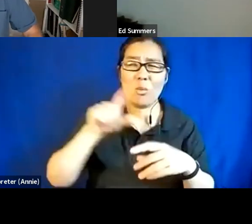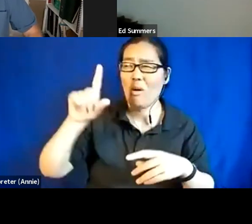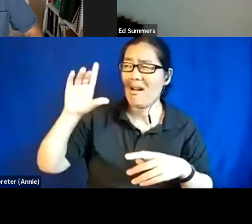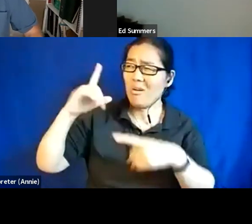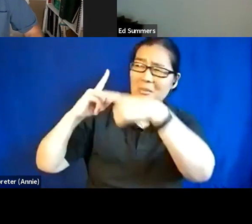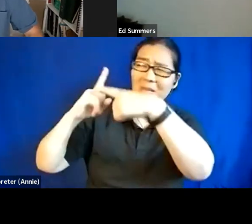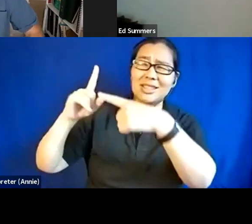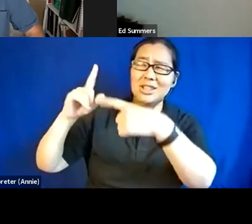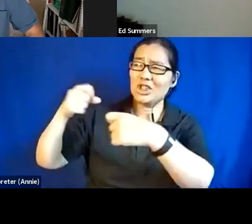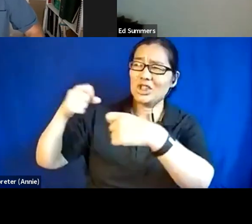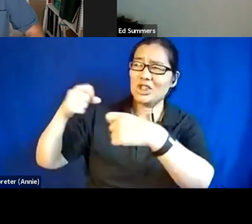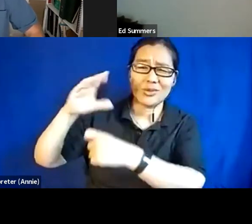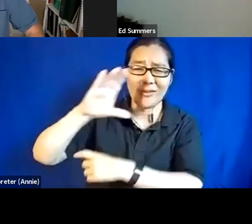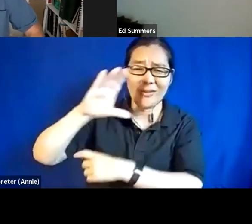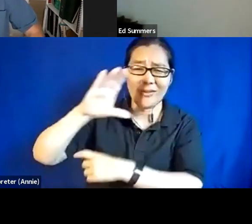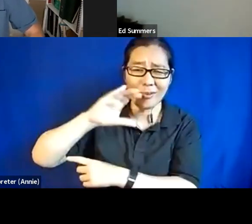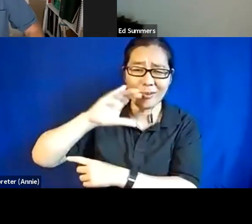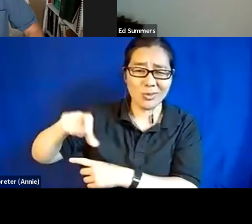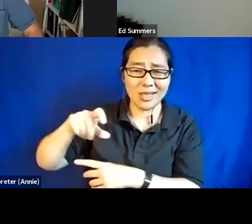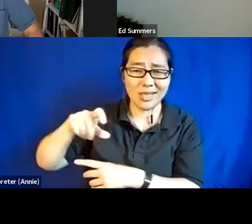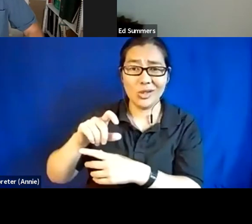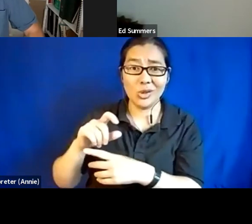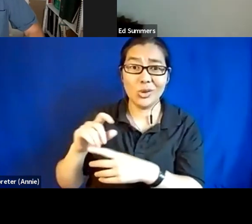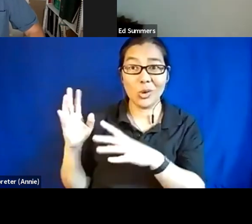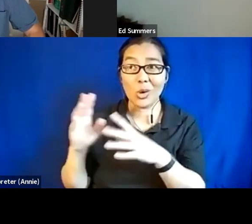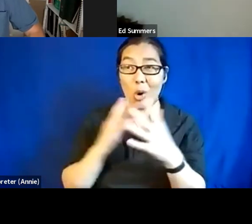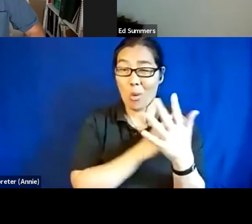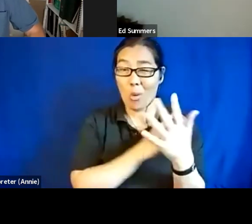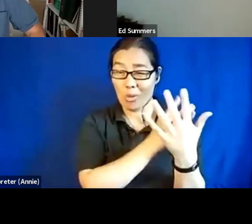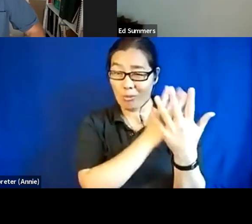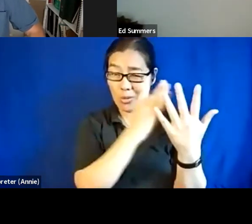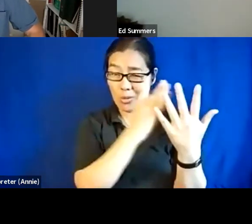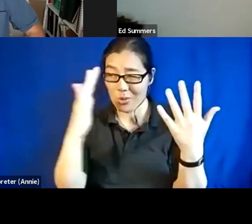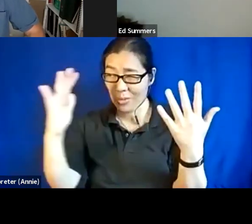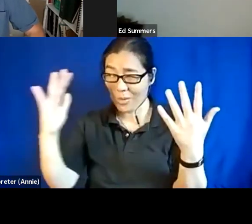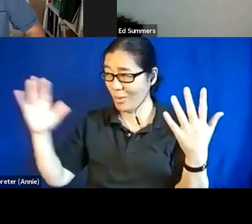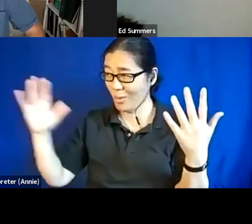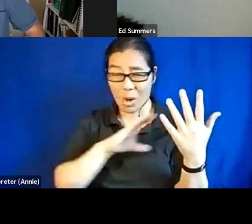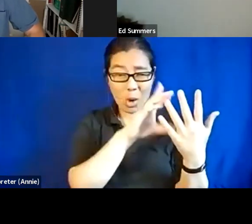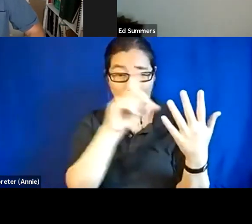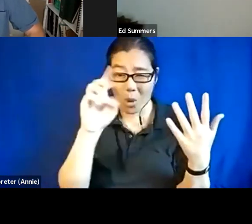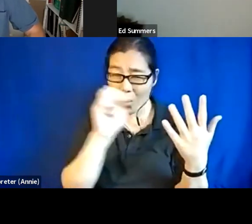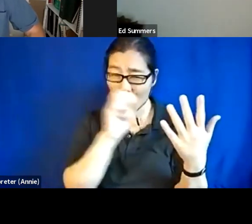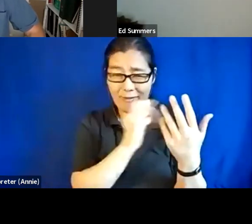would need to be coded. It could be the kind of thing that could work in a number of different platforms